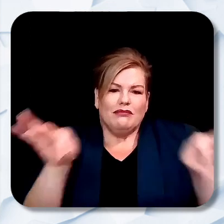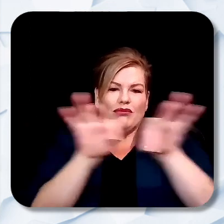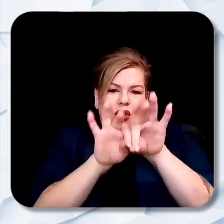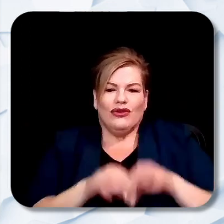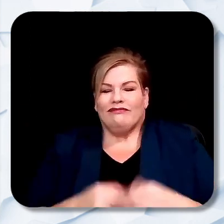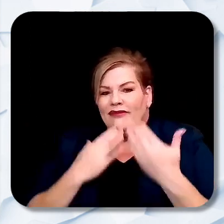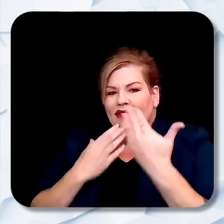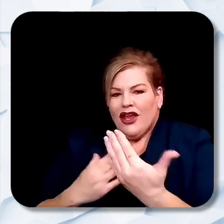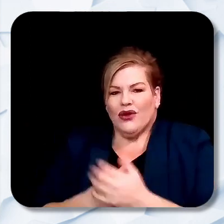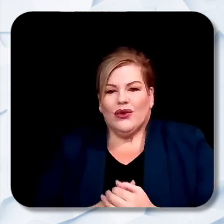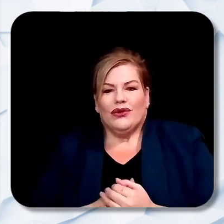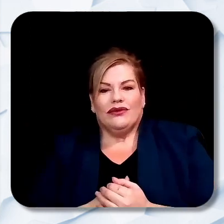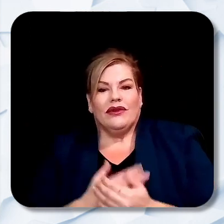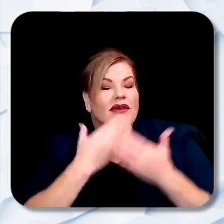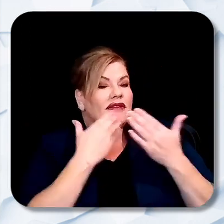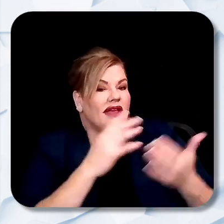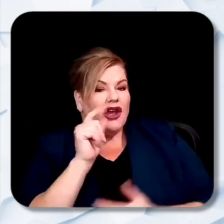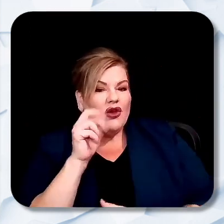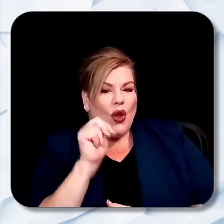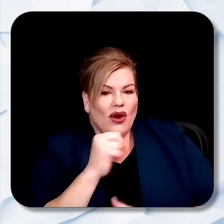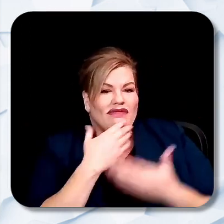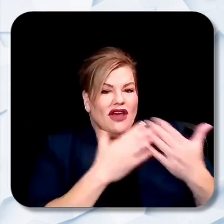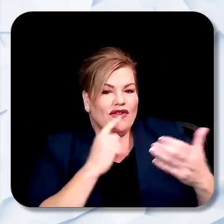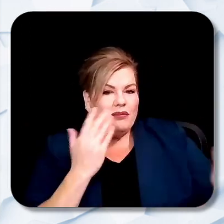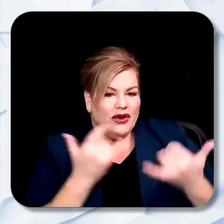Uh, thank you, Laura, thank you for being here today and sharing your